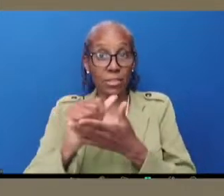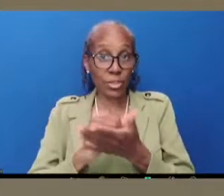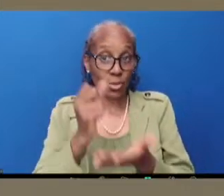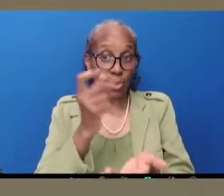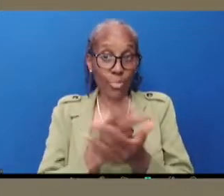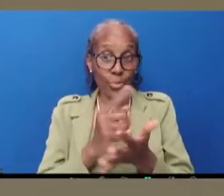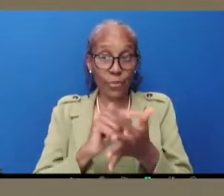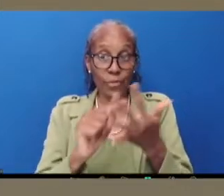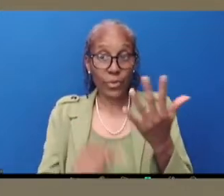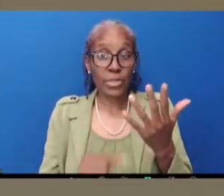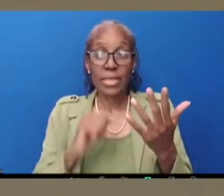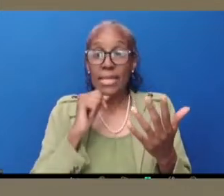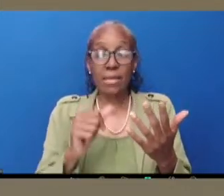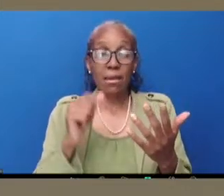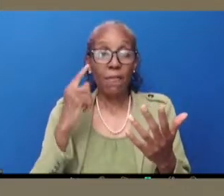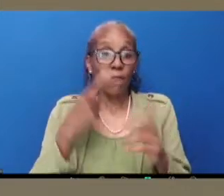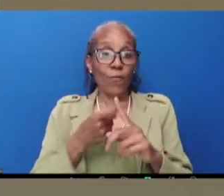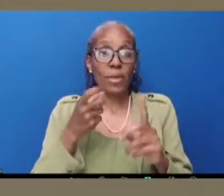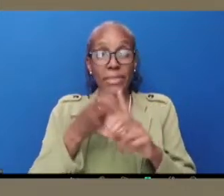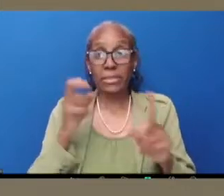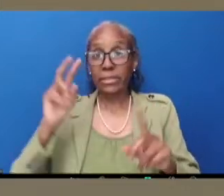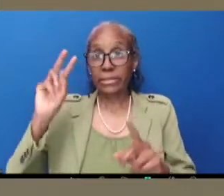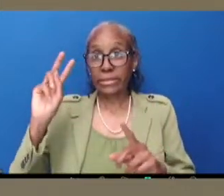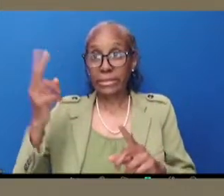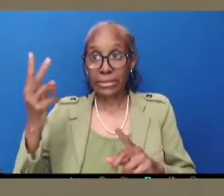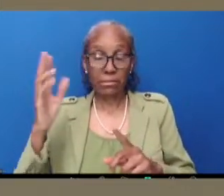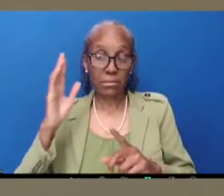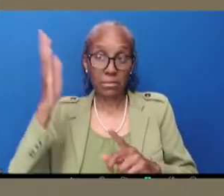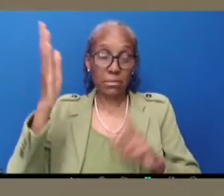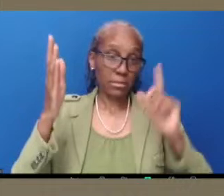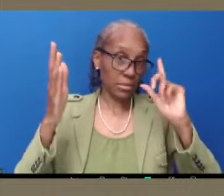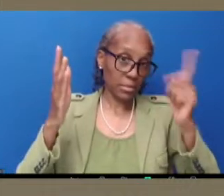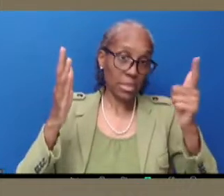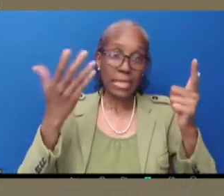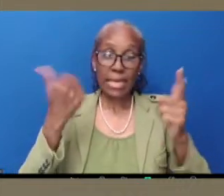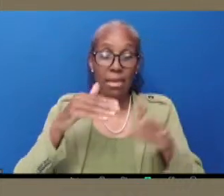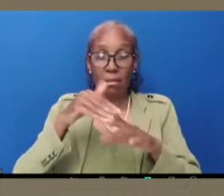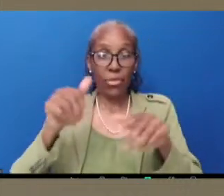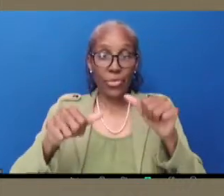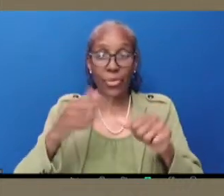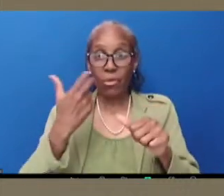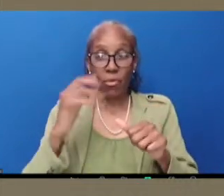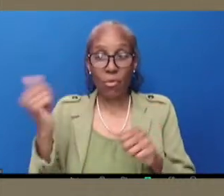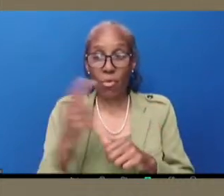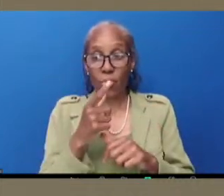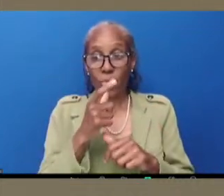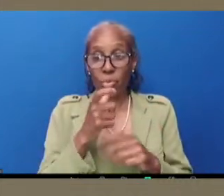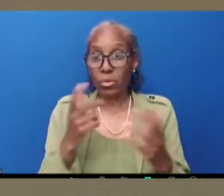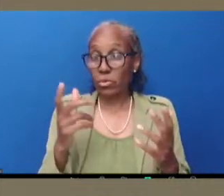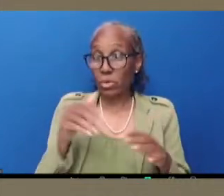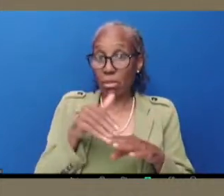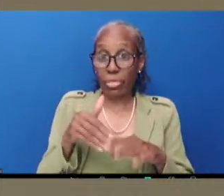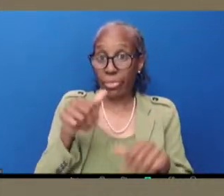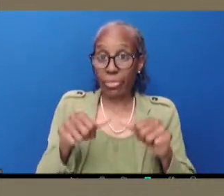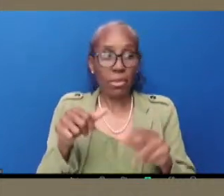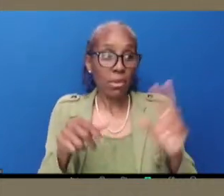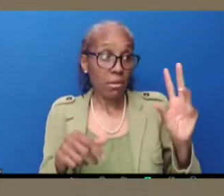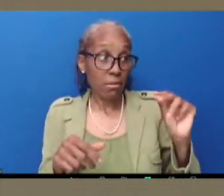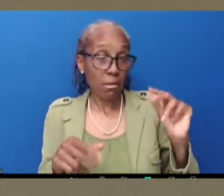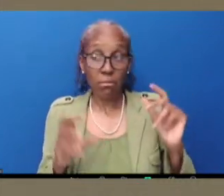REPORT, OKAY, WE'LL MOVE TO OUR AGENDA, IS THERE A MOTION TO APPROVE THOSE NOT PULLED.